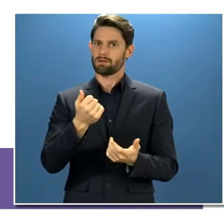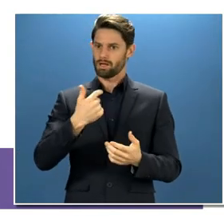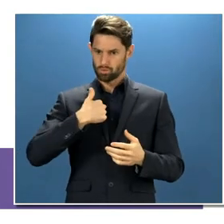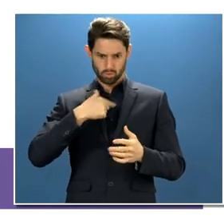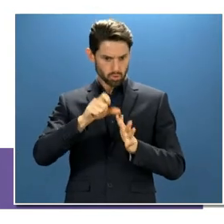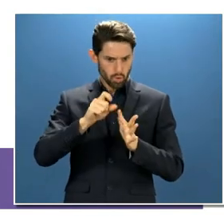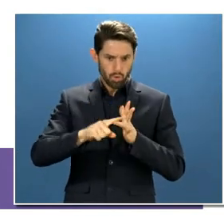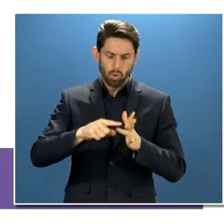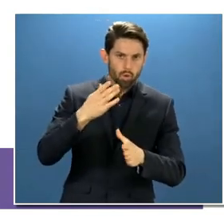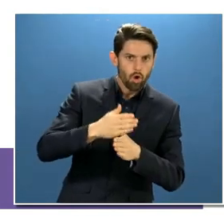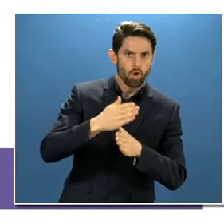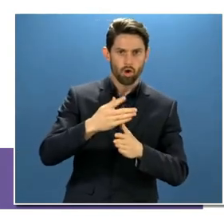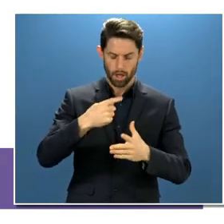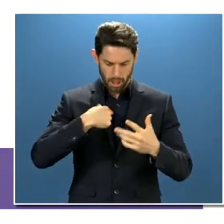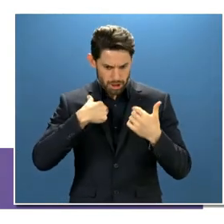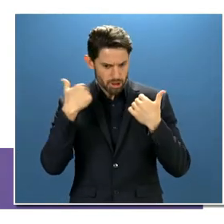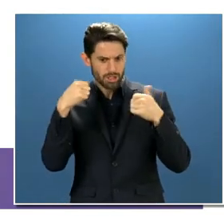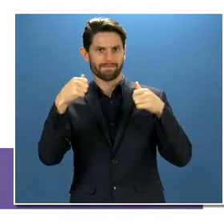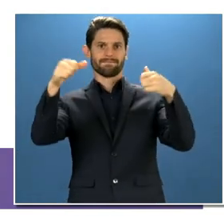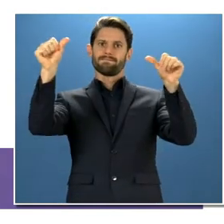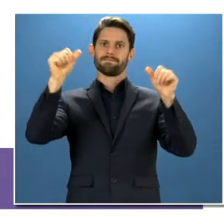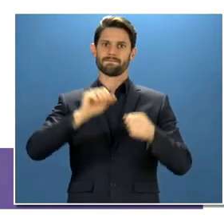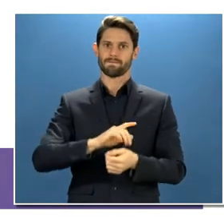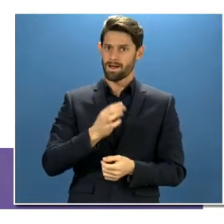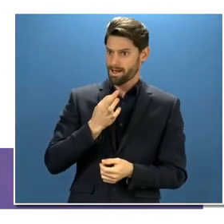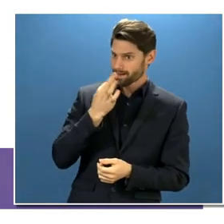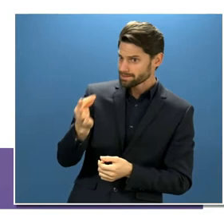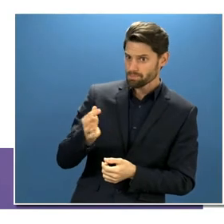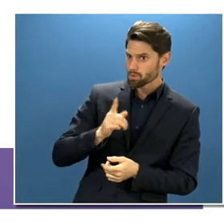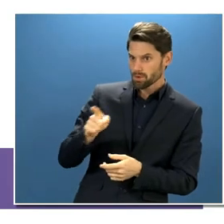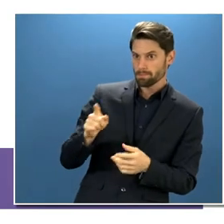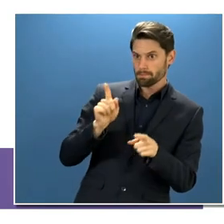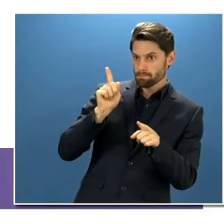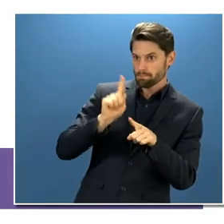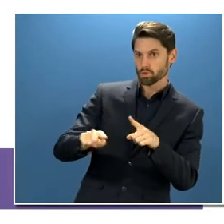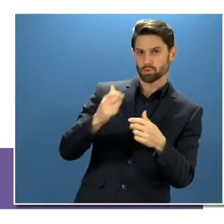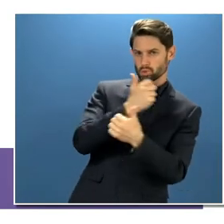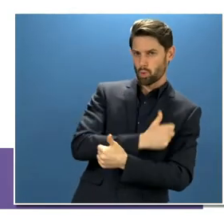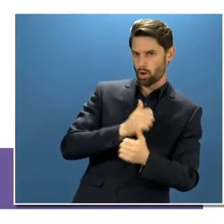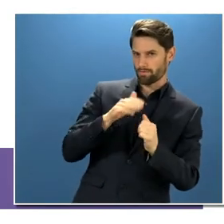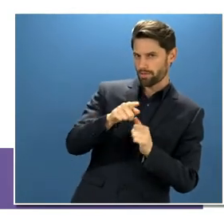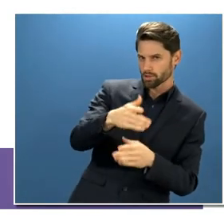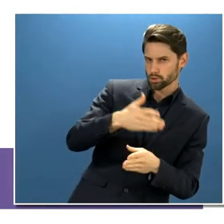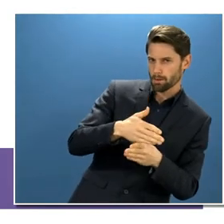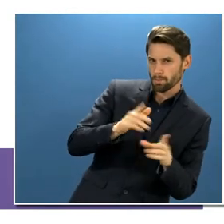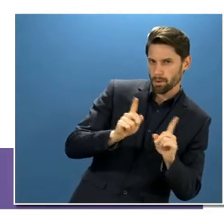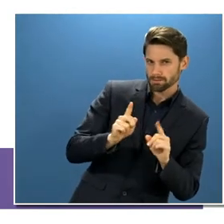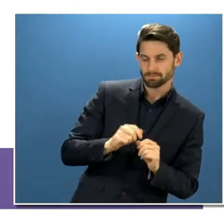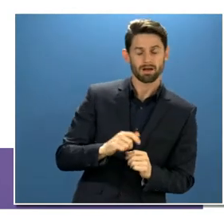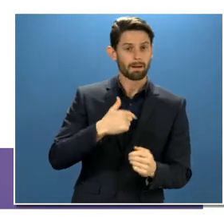I did something well". What is the best thing about the job? You know, meeting new people, talking.